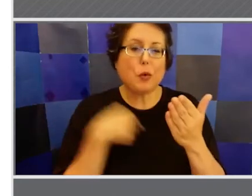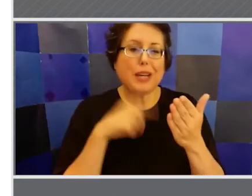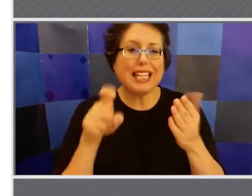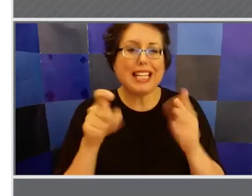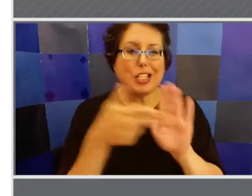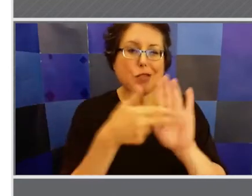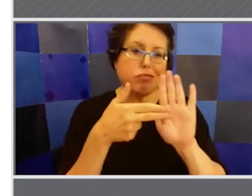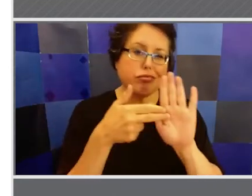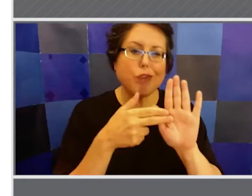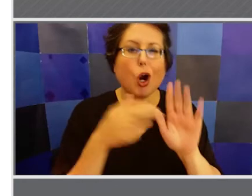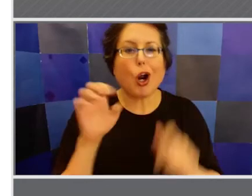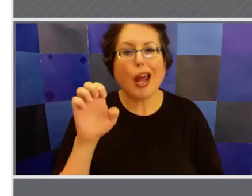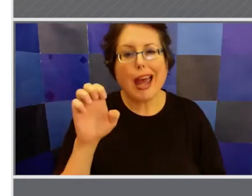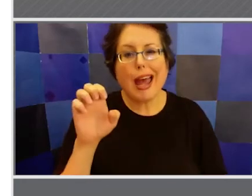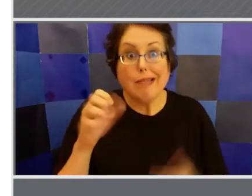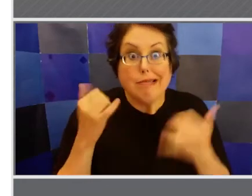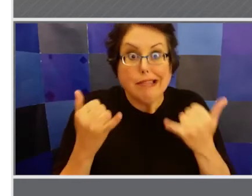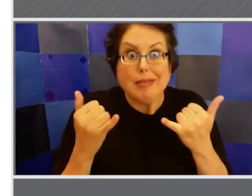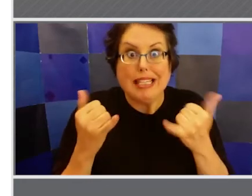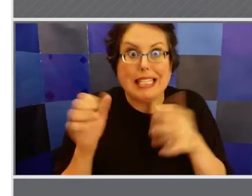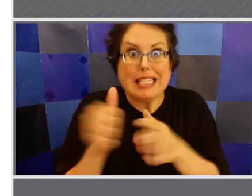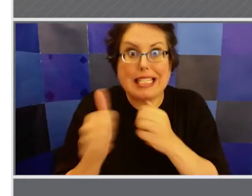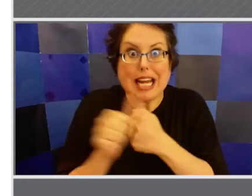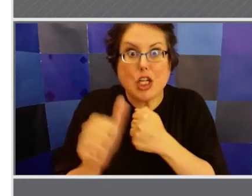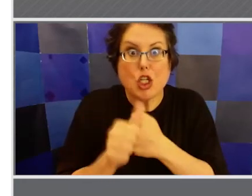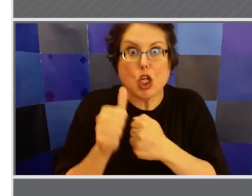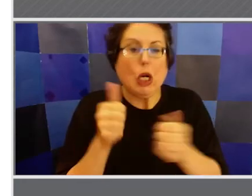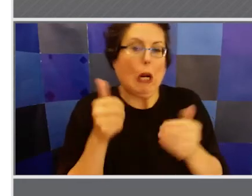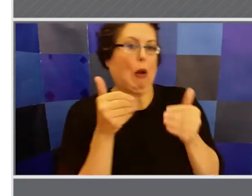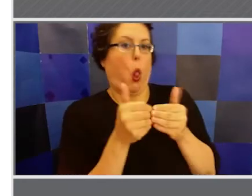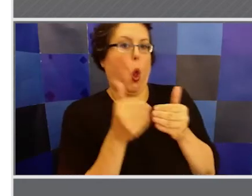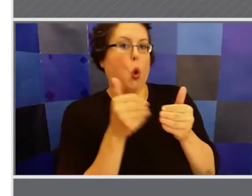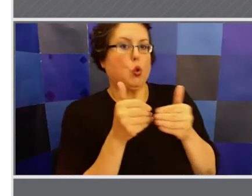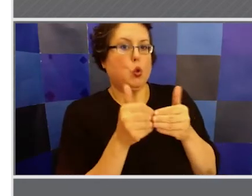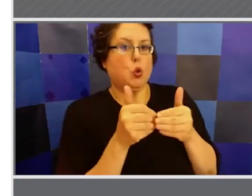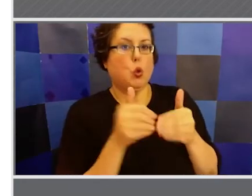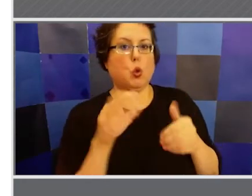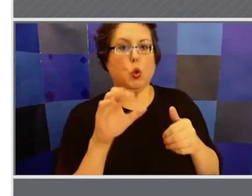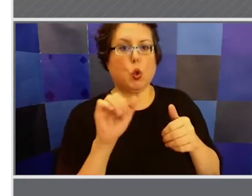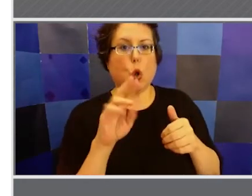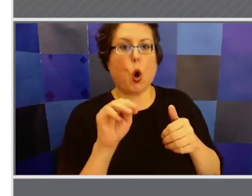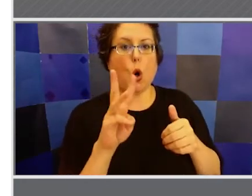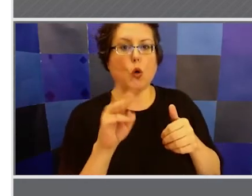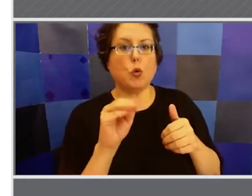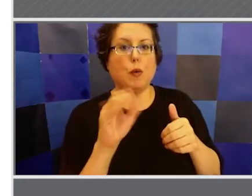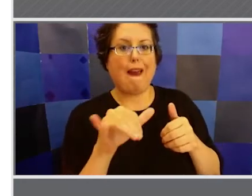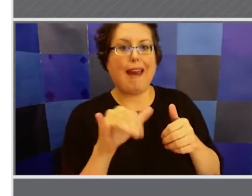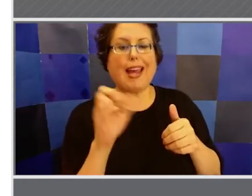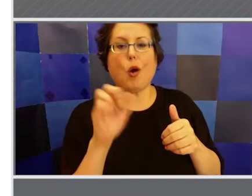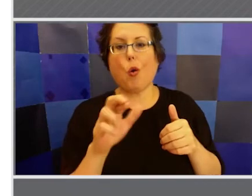eminent danger, the structures proximity to the current way or likelihood to affect the right of way.